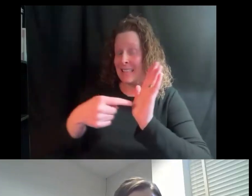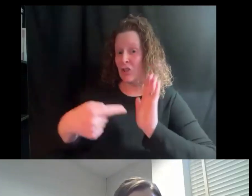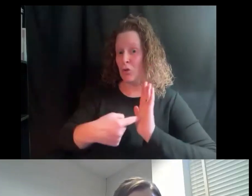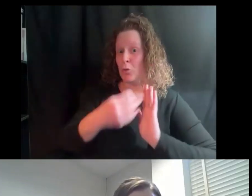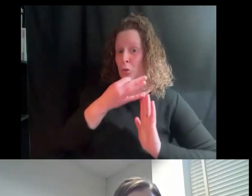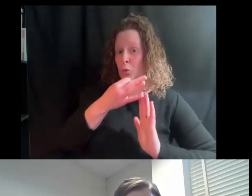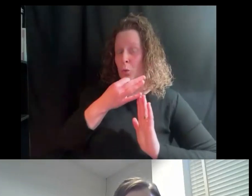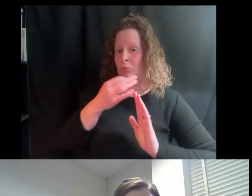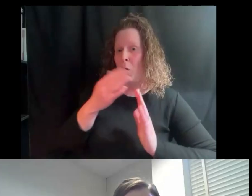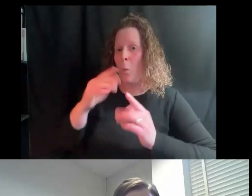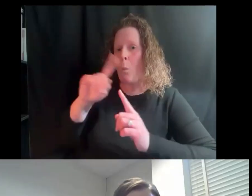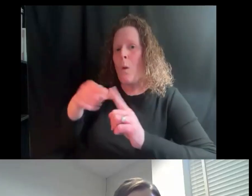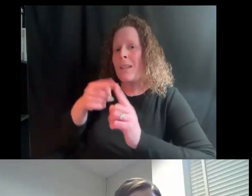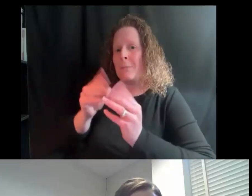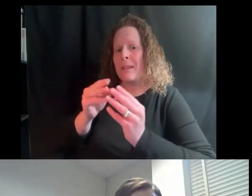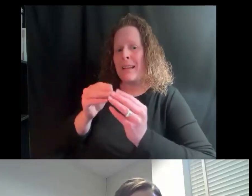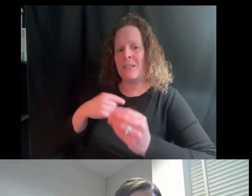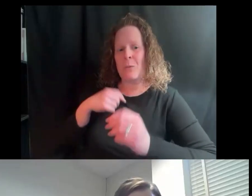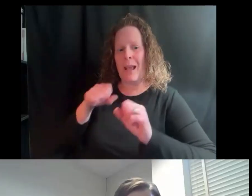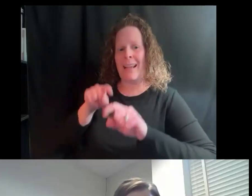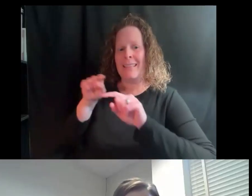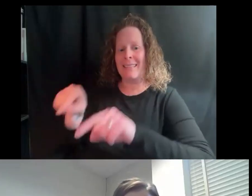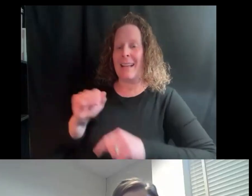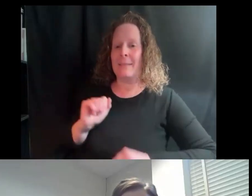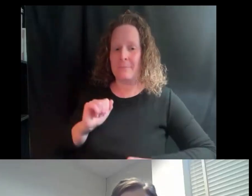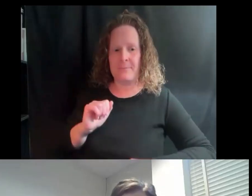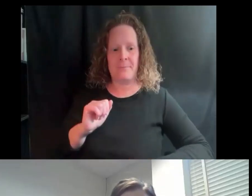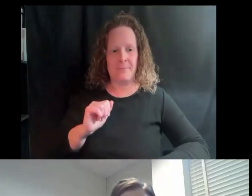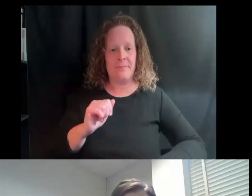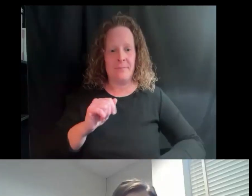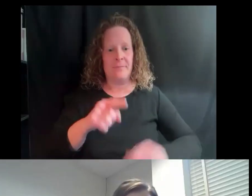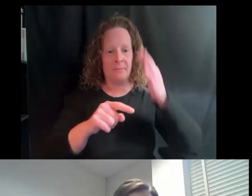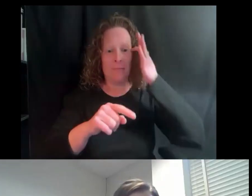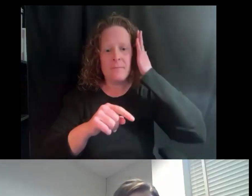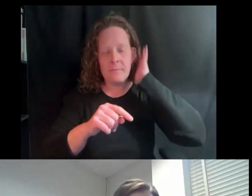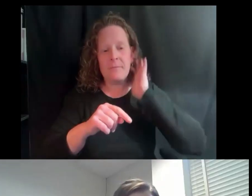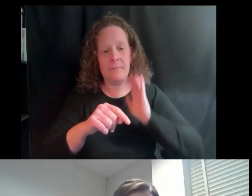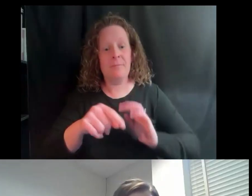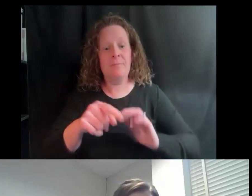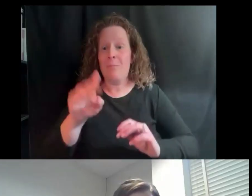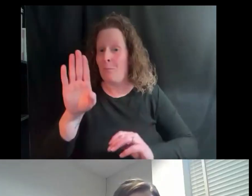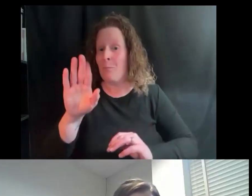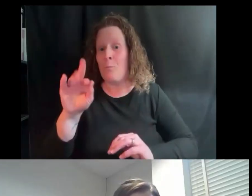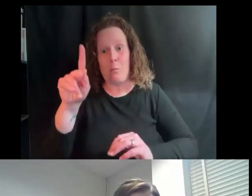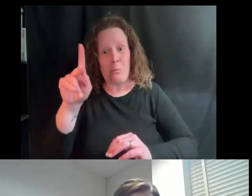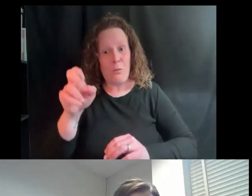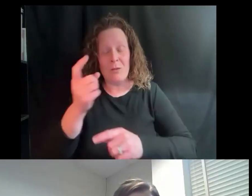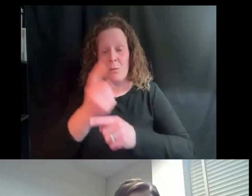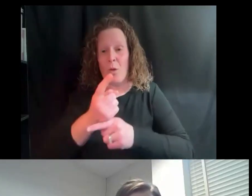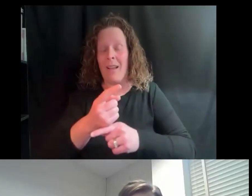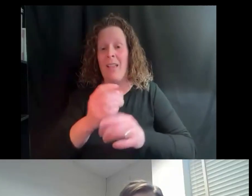too busy when the day gets established right? So if you see the IEP put that